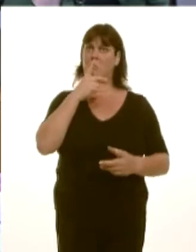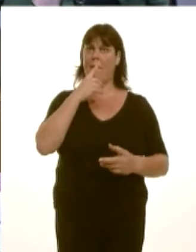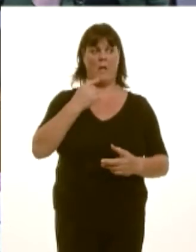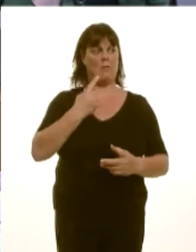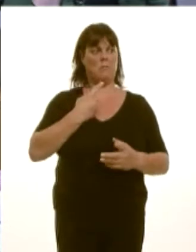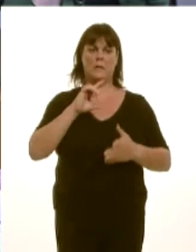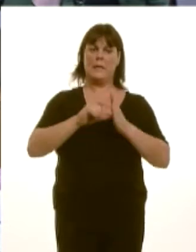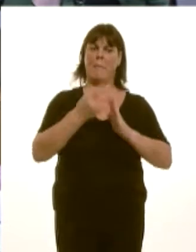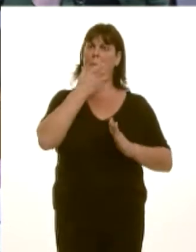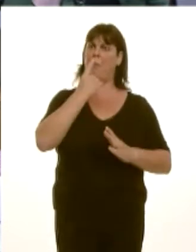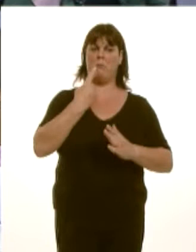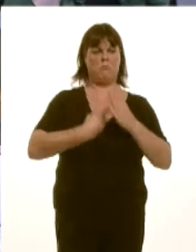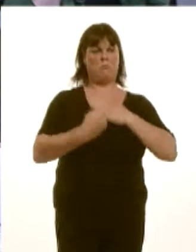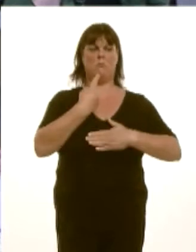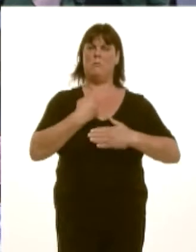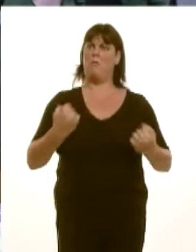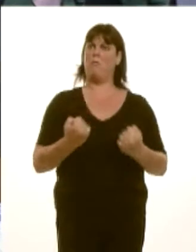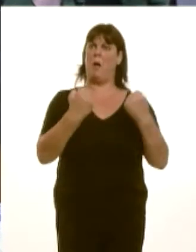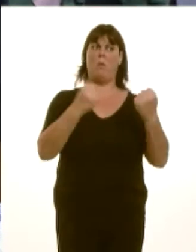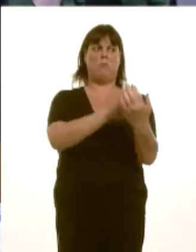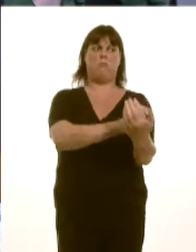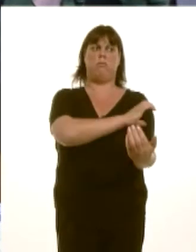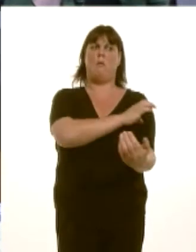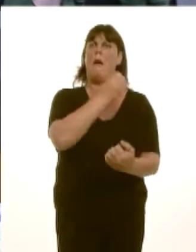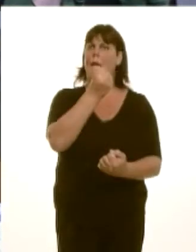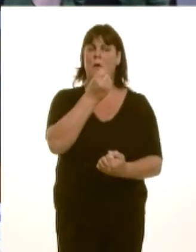themselves so that they could have greater choice and control over the services that they receive.